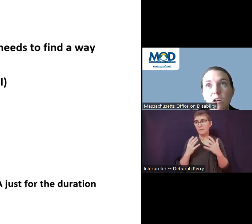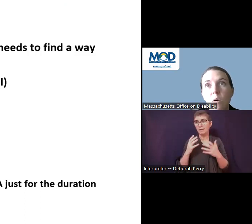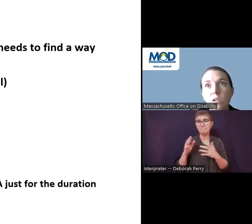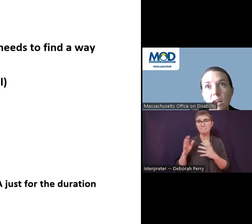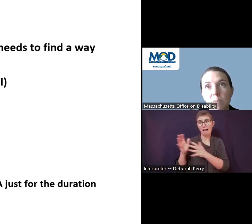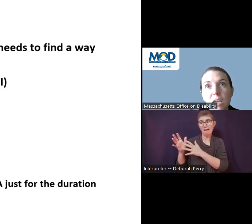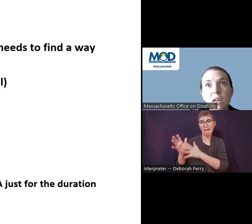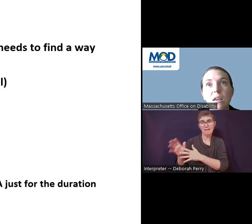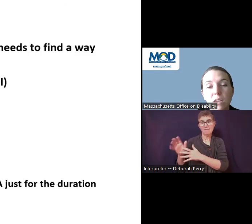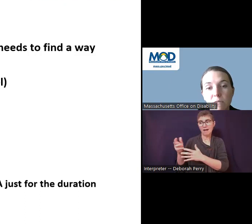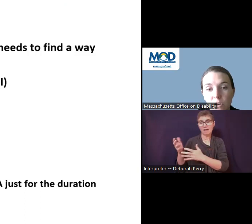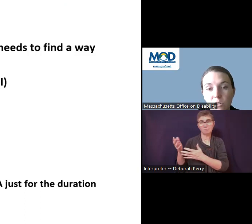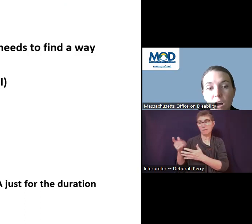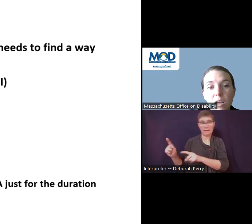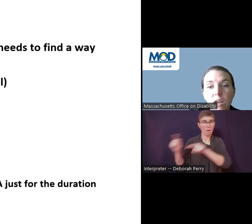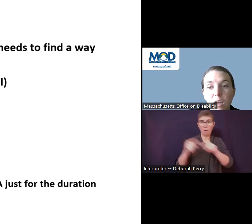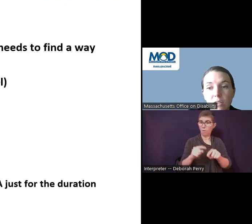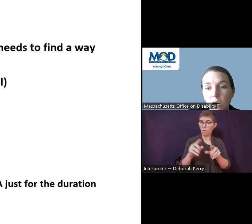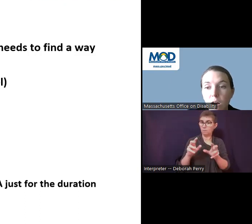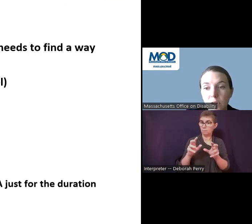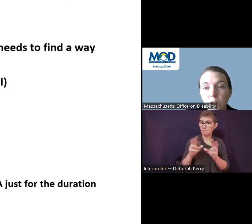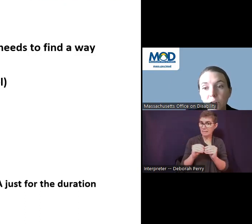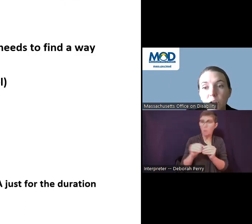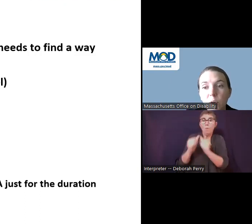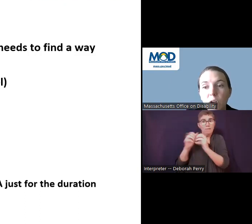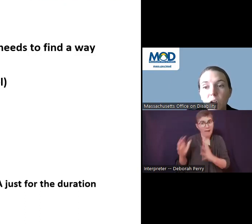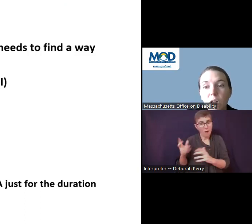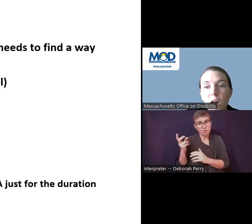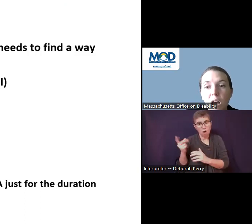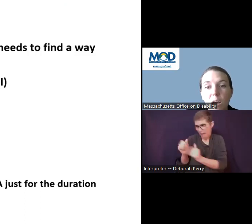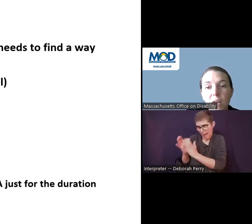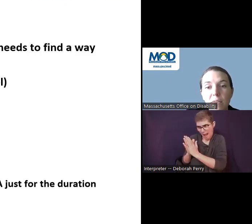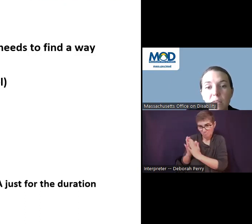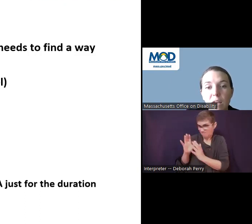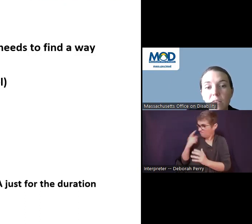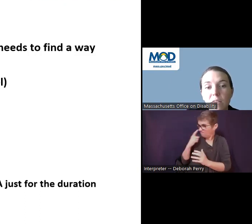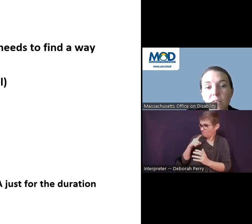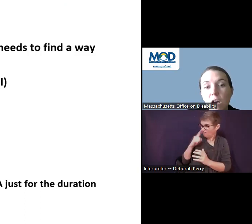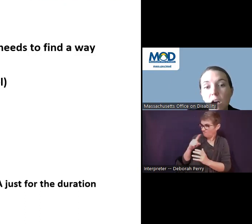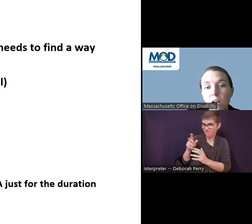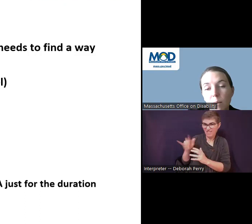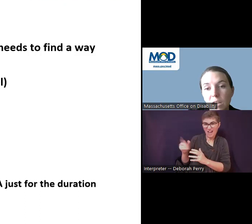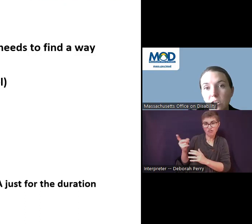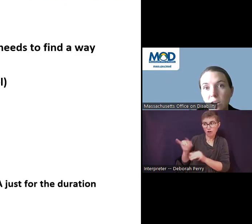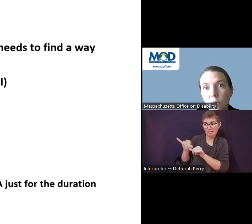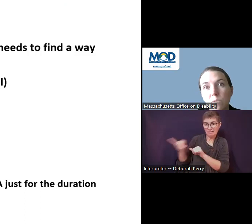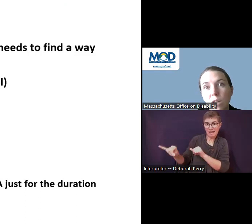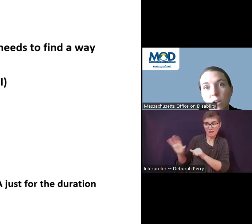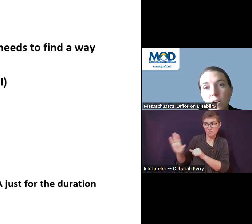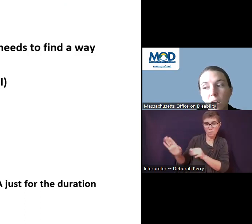to that meeting they leave their dog in their office or their cubicle um and and there's